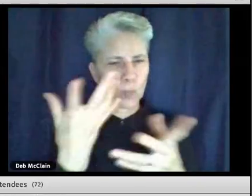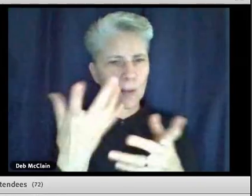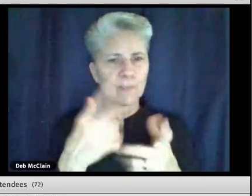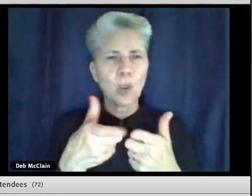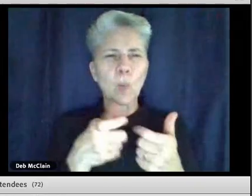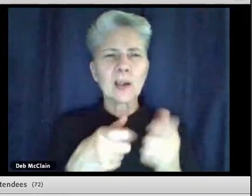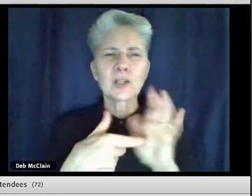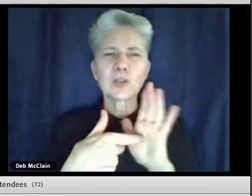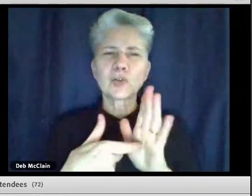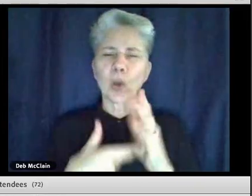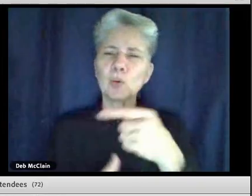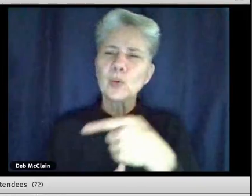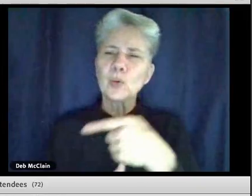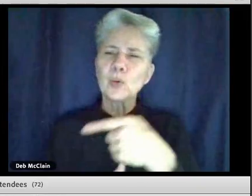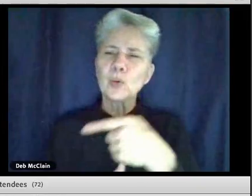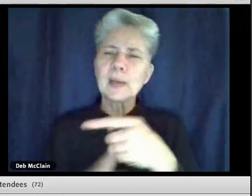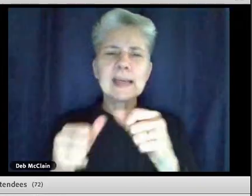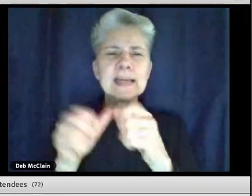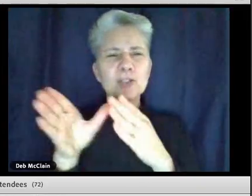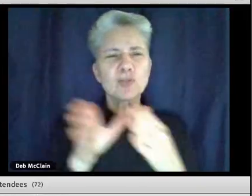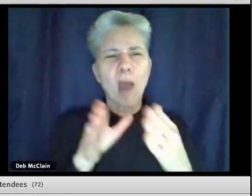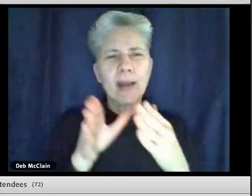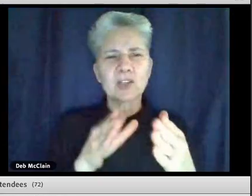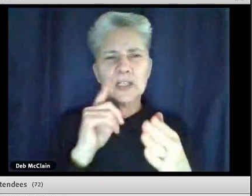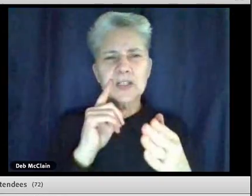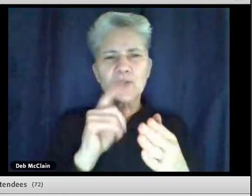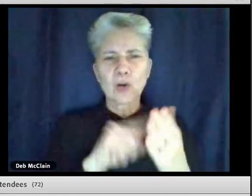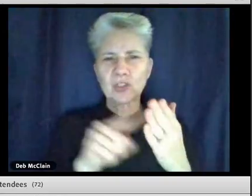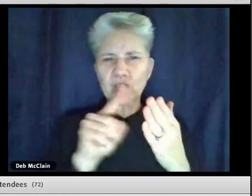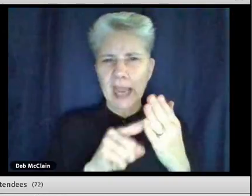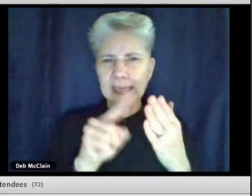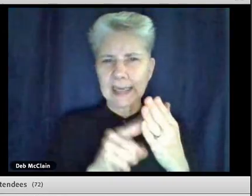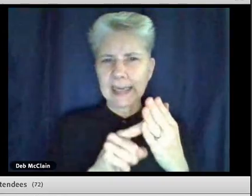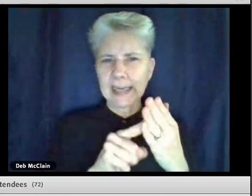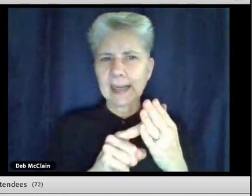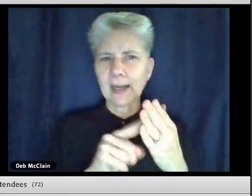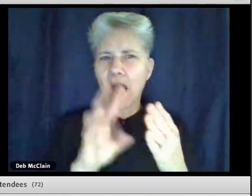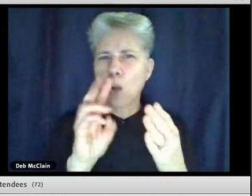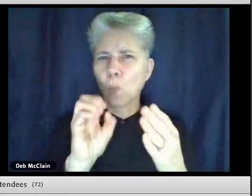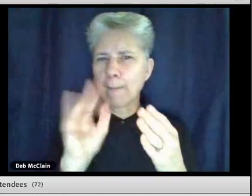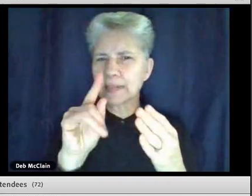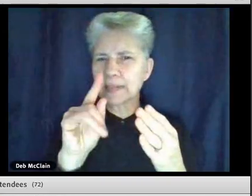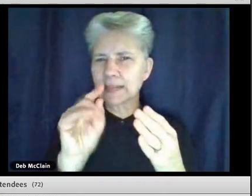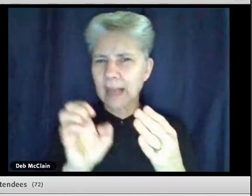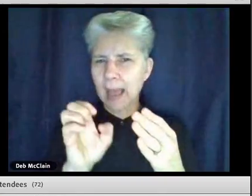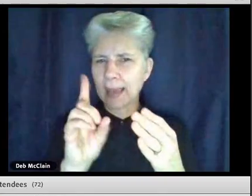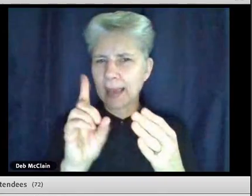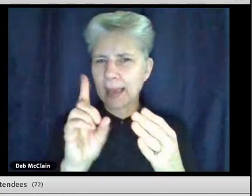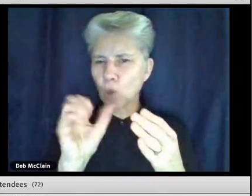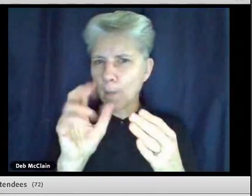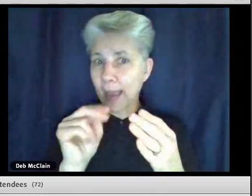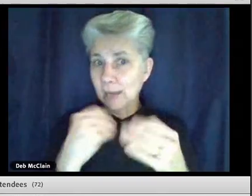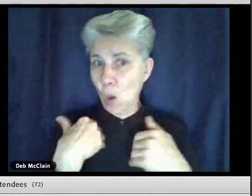and think about things to look at. Real quickly I just want to show you. These are some strategies for actually checking